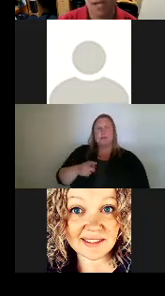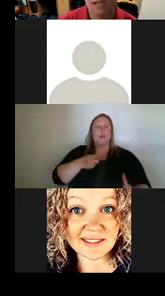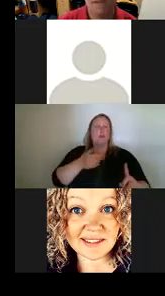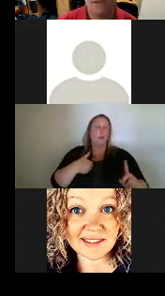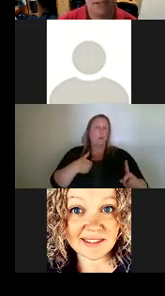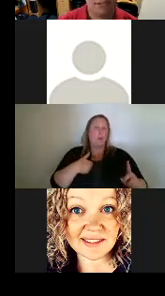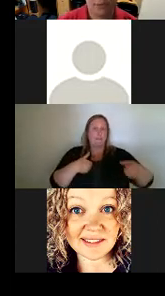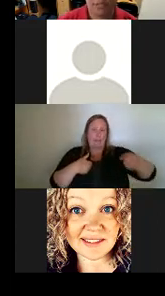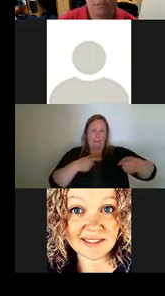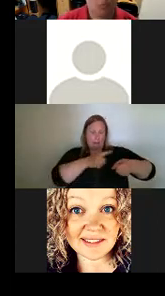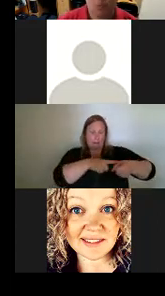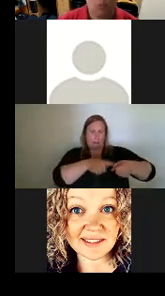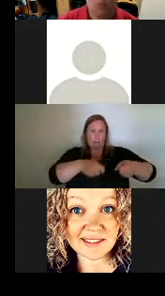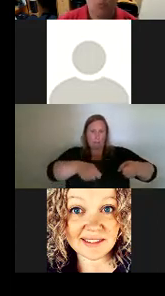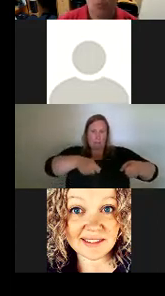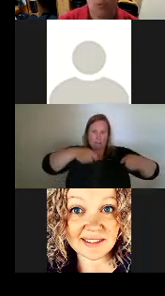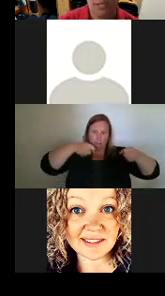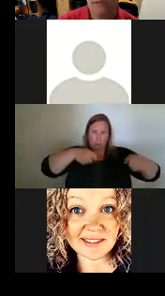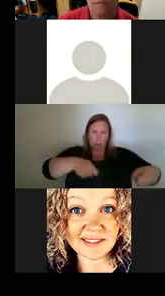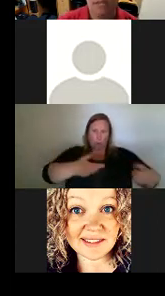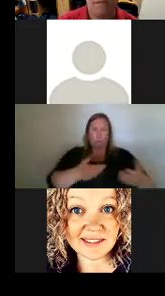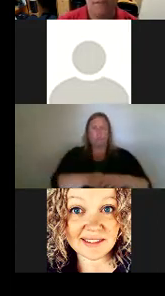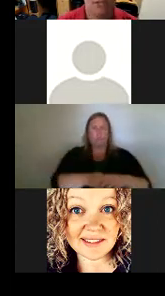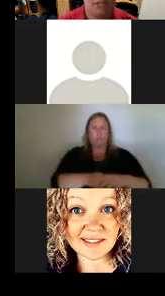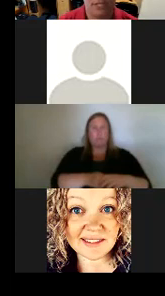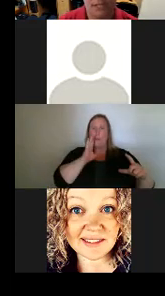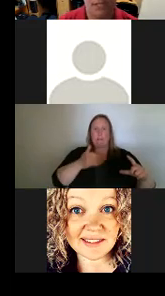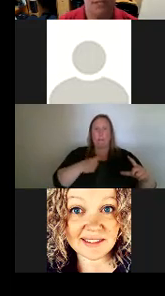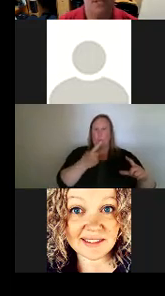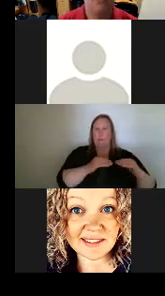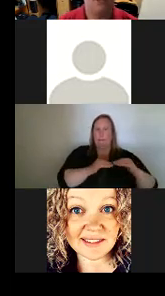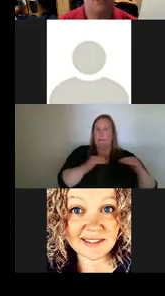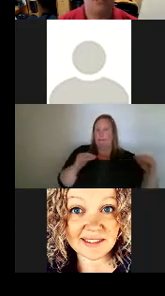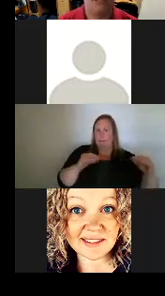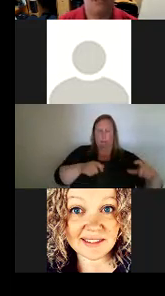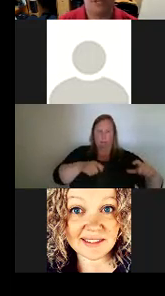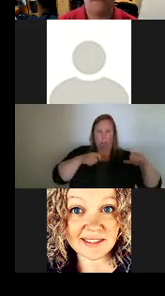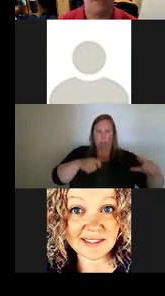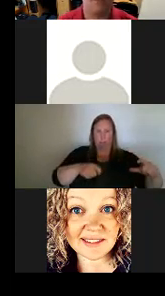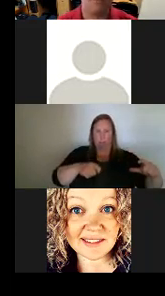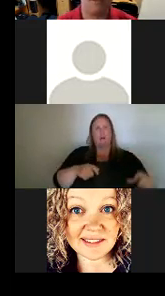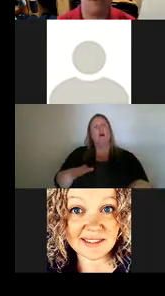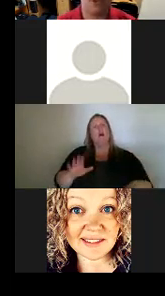MAGNIFIER IT WILL BE ONE LEVEL OF MAGNIFICATION AND THAT'S IT. WITH THESE ELECTRONIC VIDEO MAGNIFIERS YOU ARE ABLE